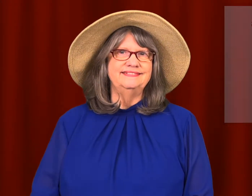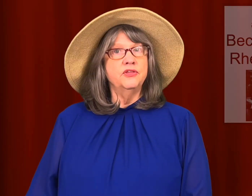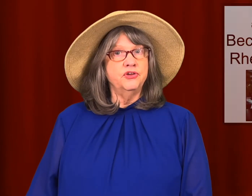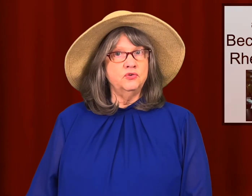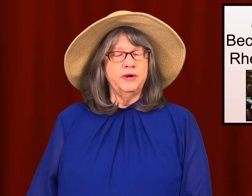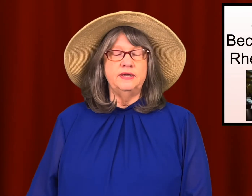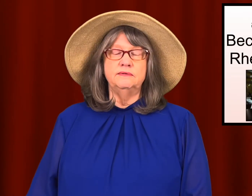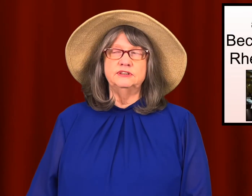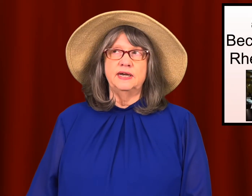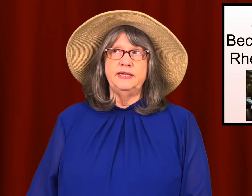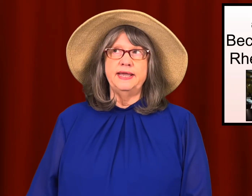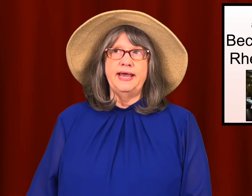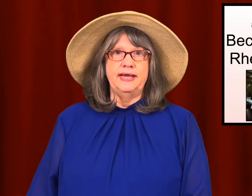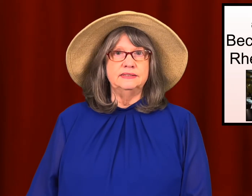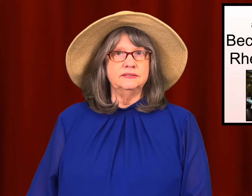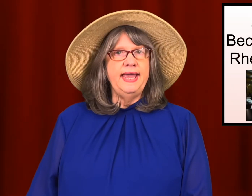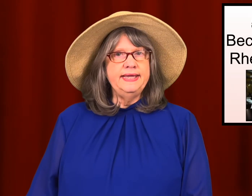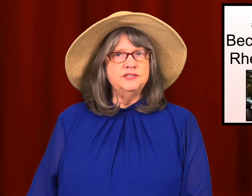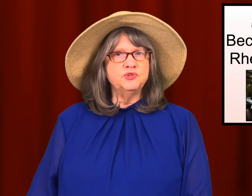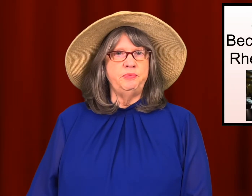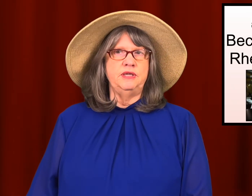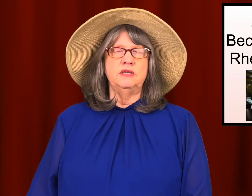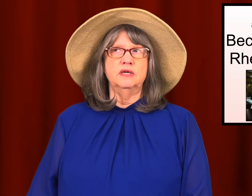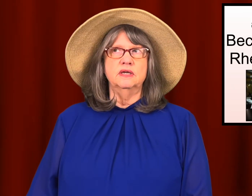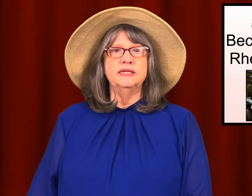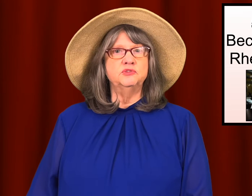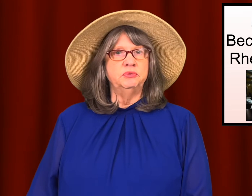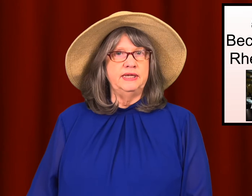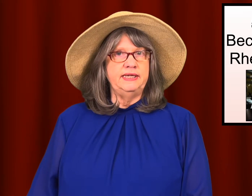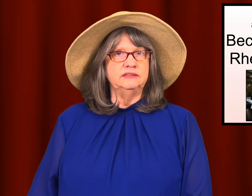And the third way of signing AS, Handspeak explains,